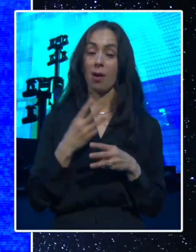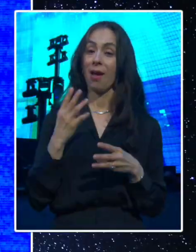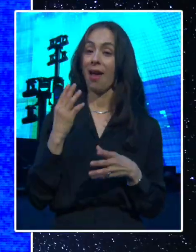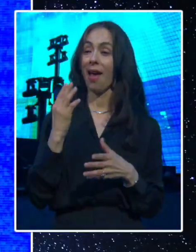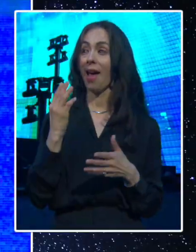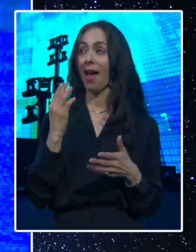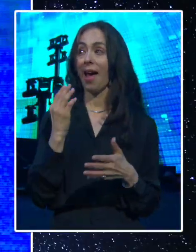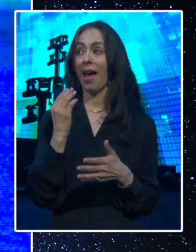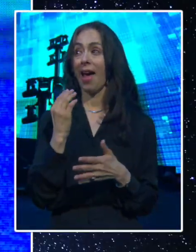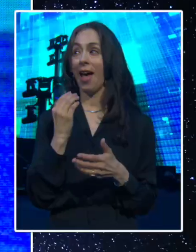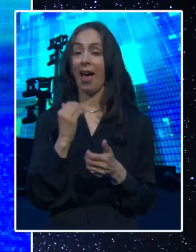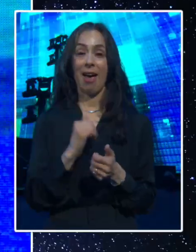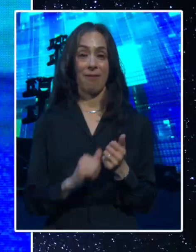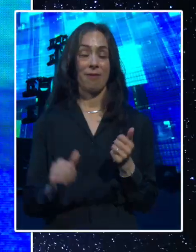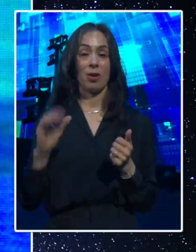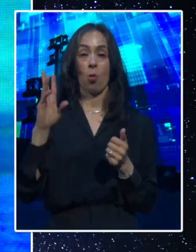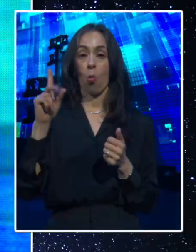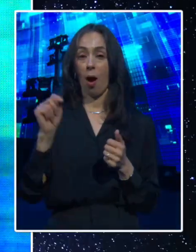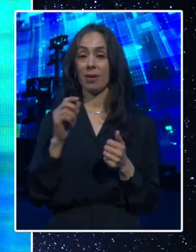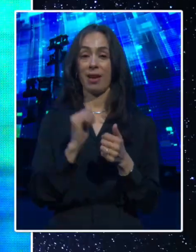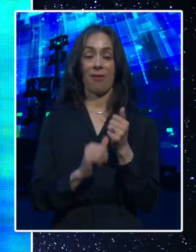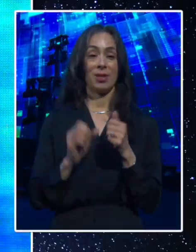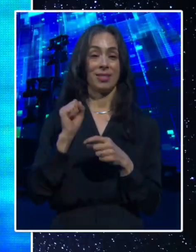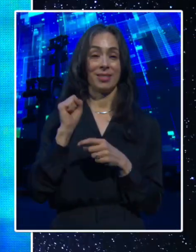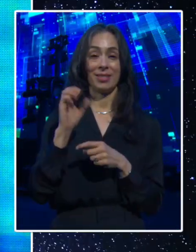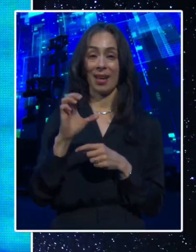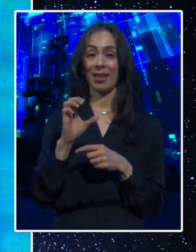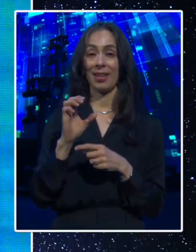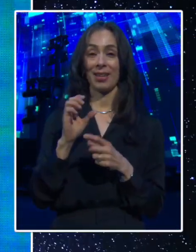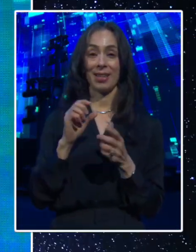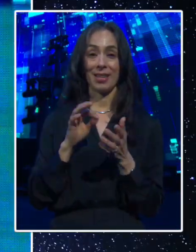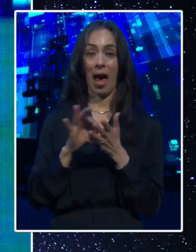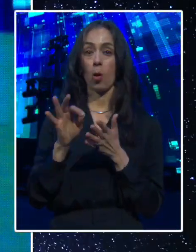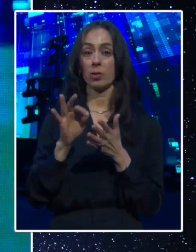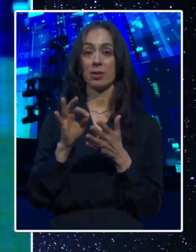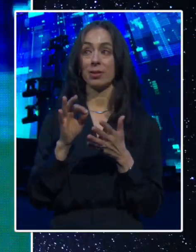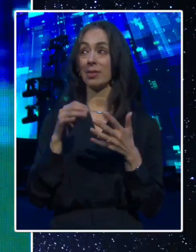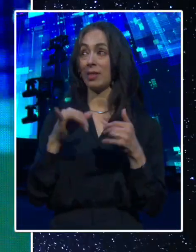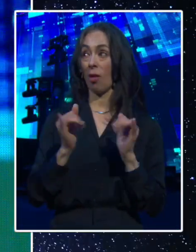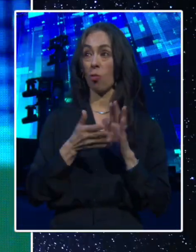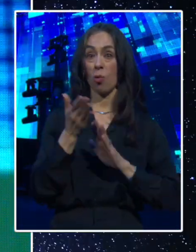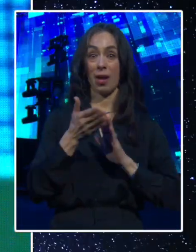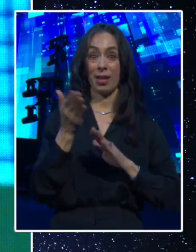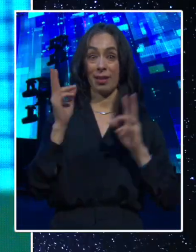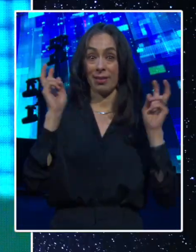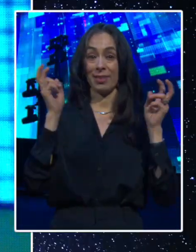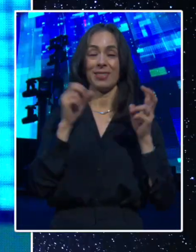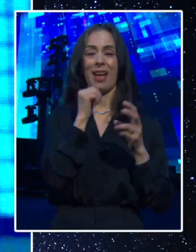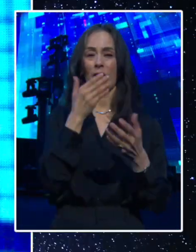But in a world where every Watt and every second counts, still running is not good enough.